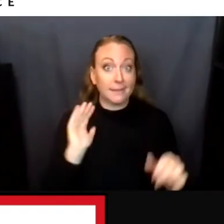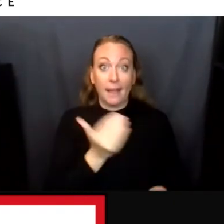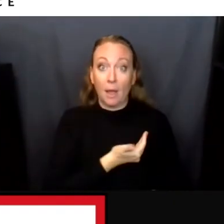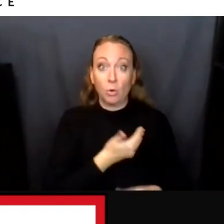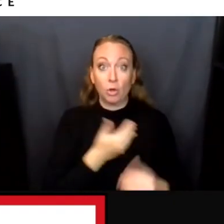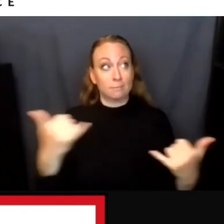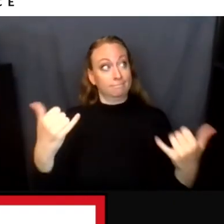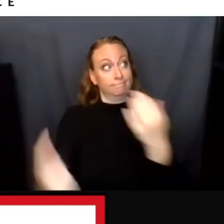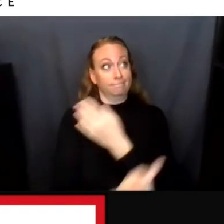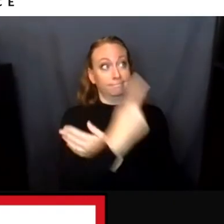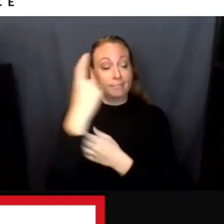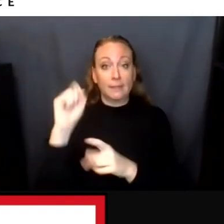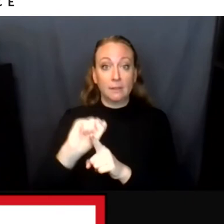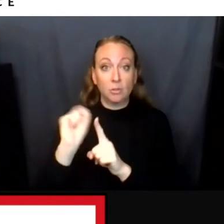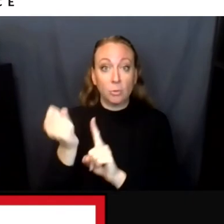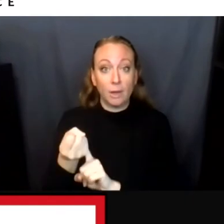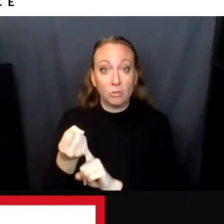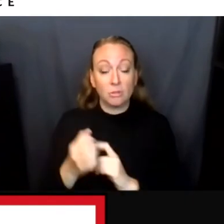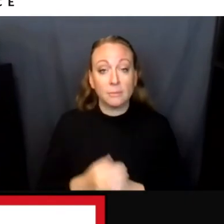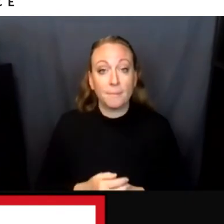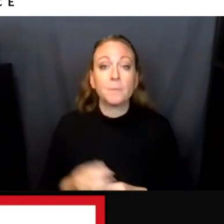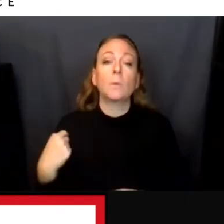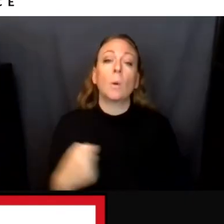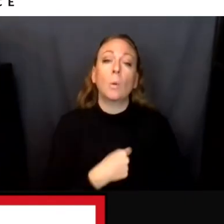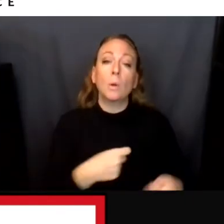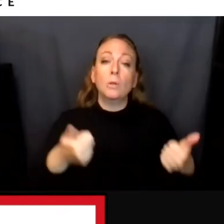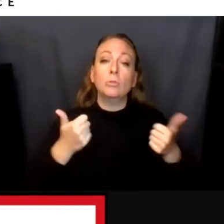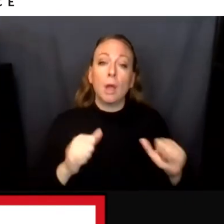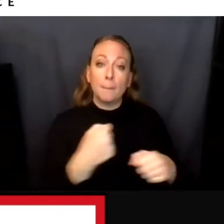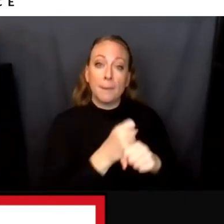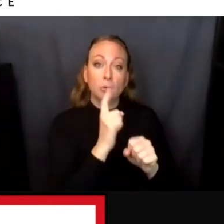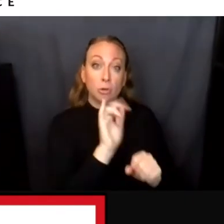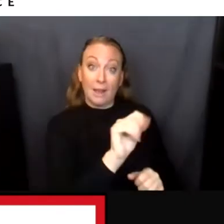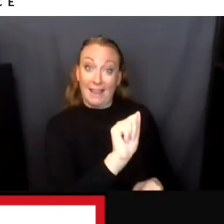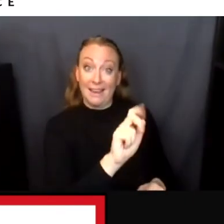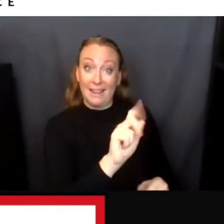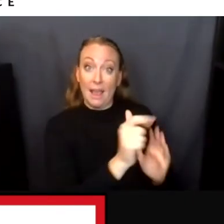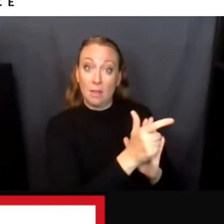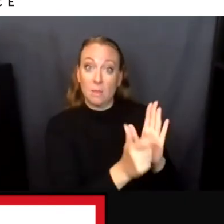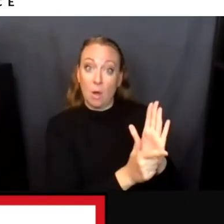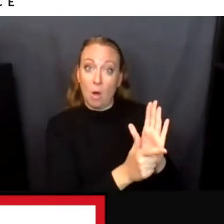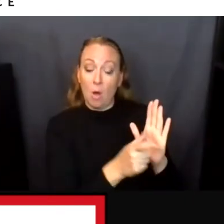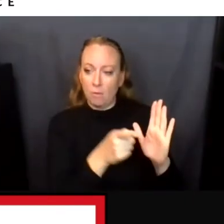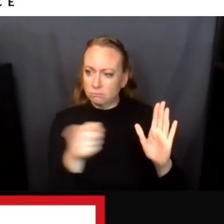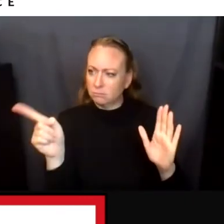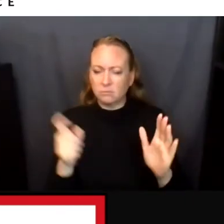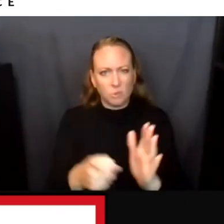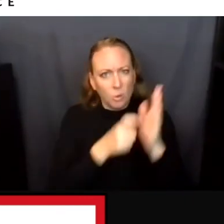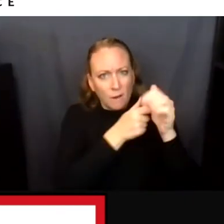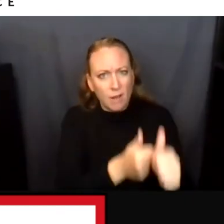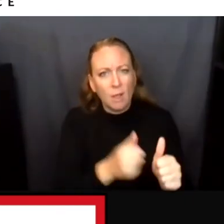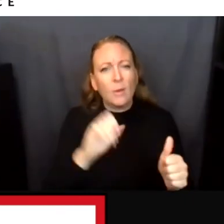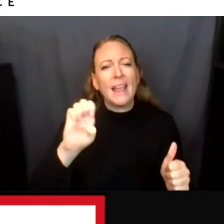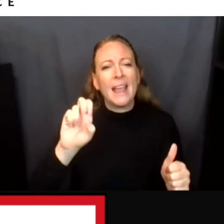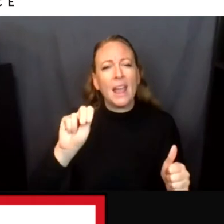is make sure that the laws are enforced. And that we get somebody at the justice department